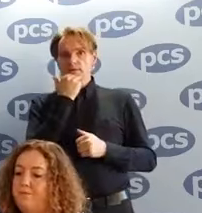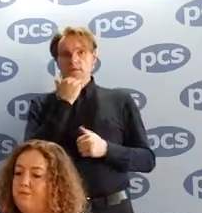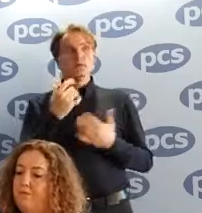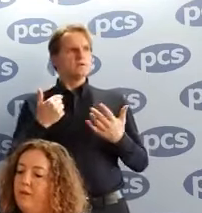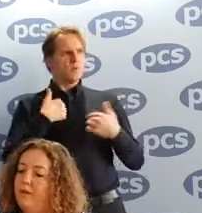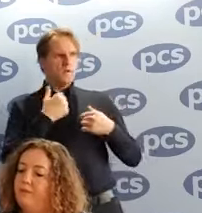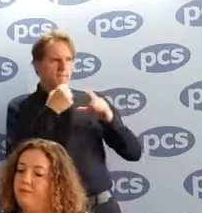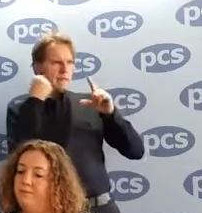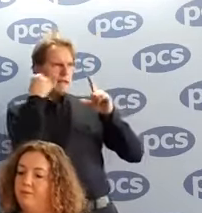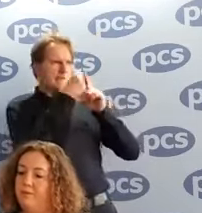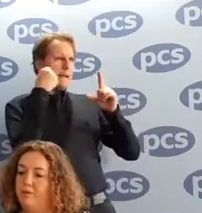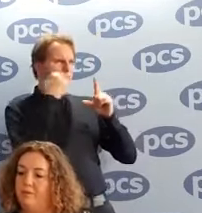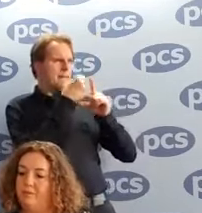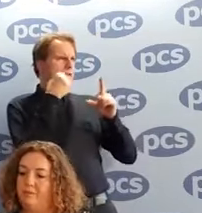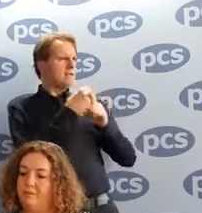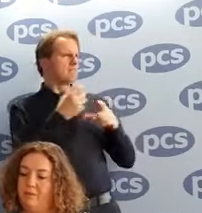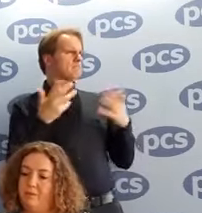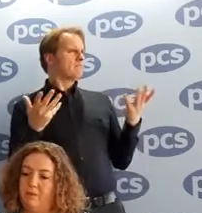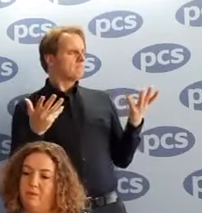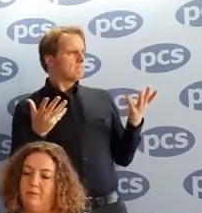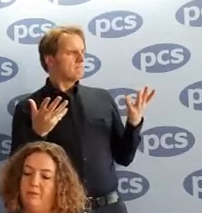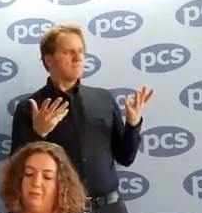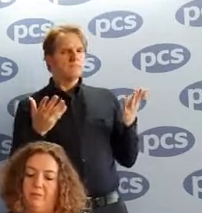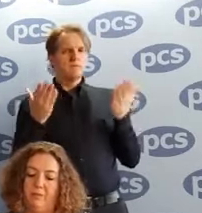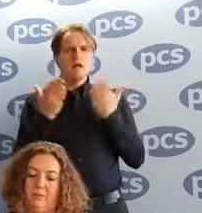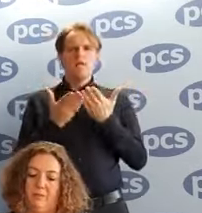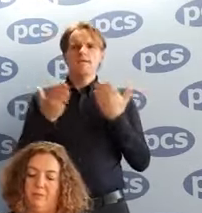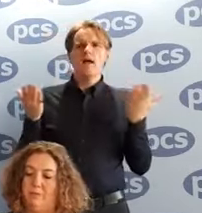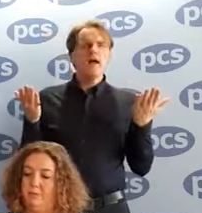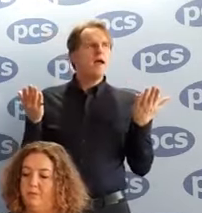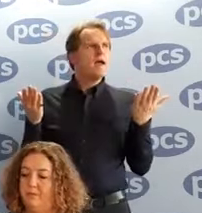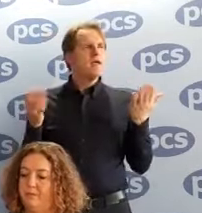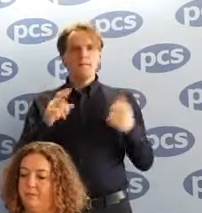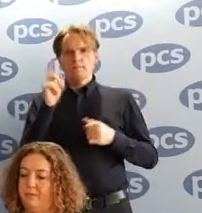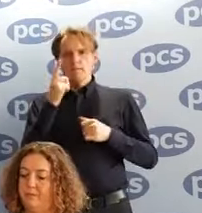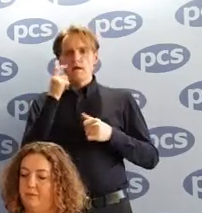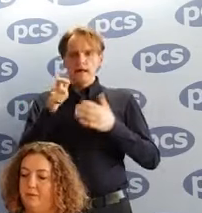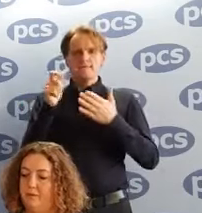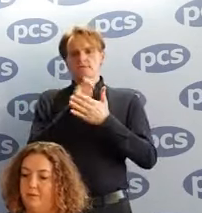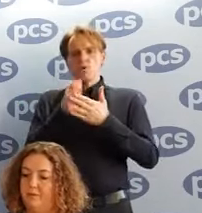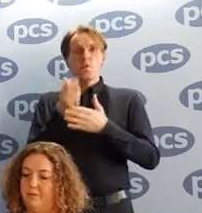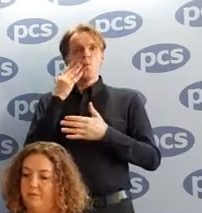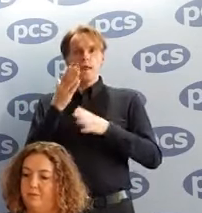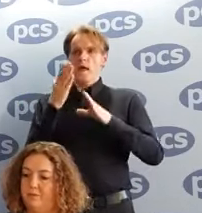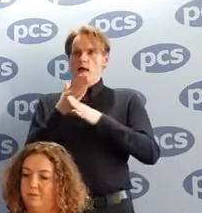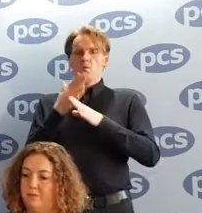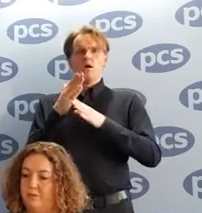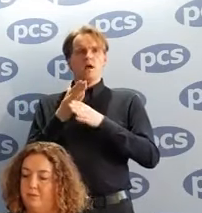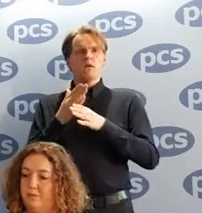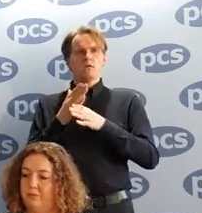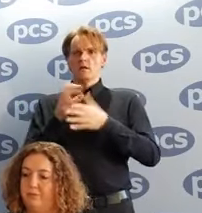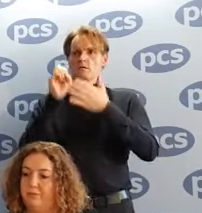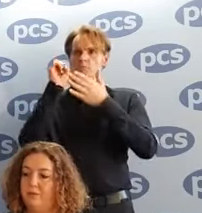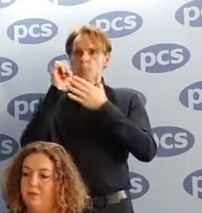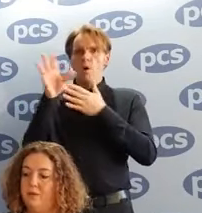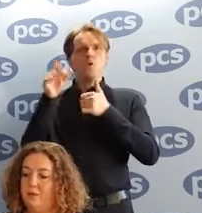while to say actually if you're interested in democracy, people should be able to vote at work they should be able to vote not just by post but by internet,